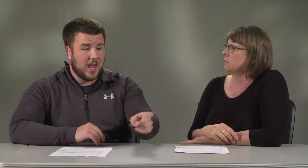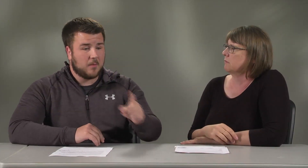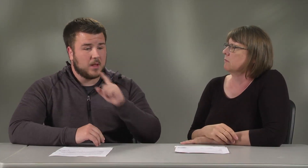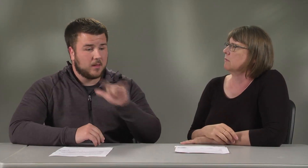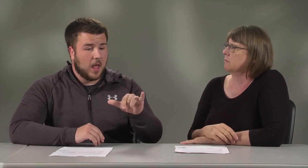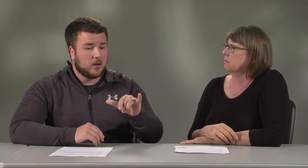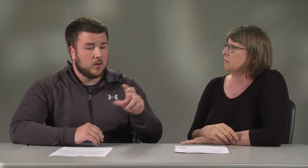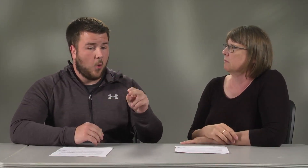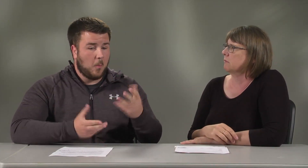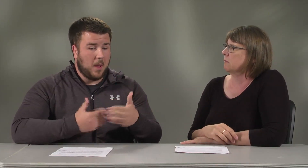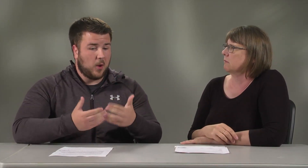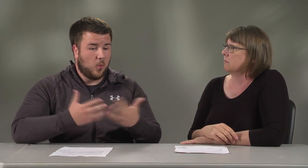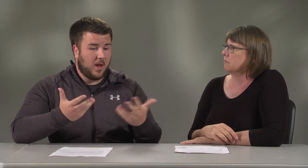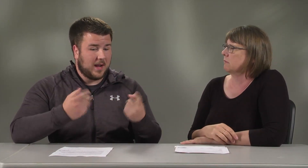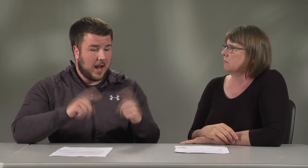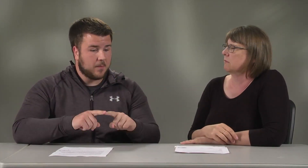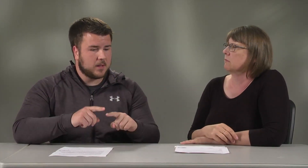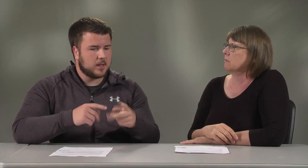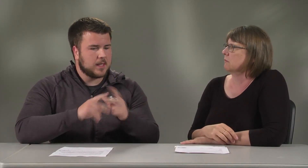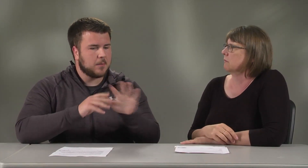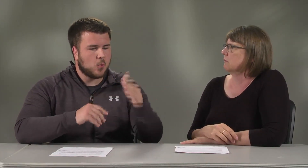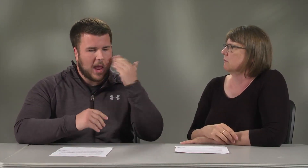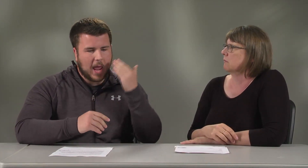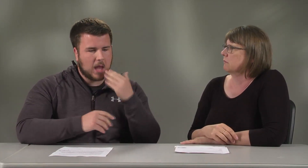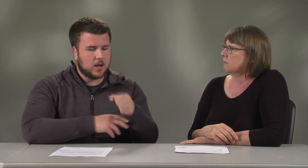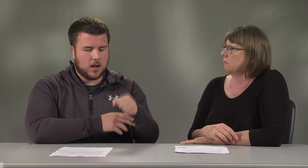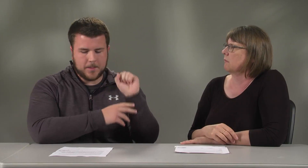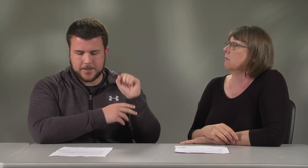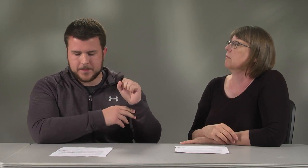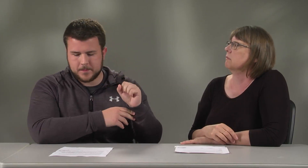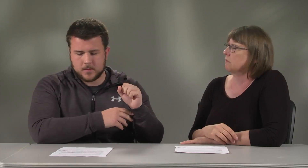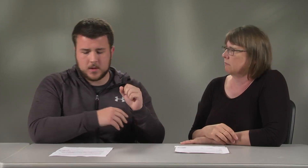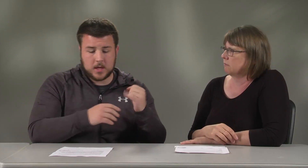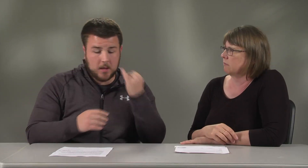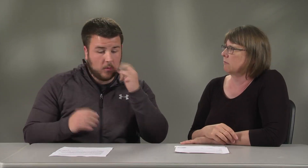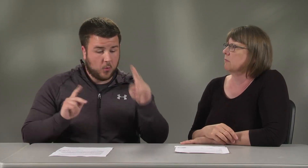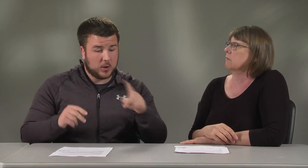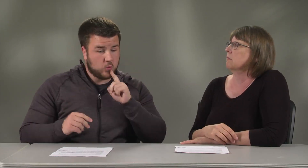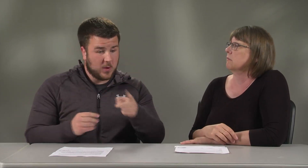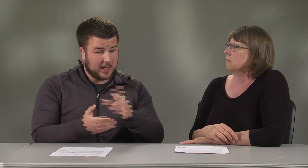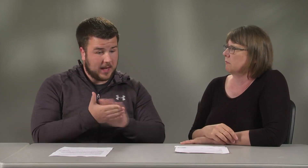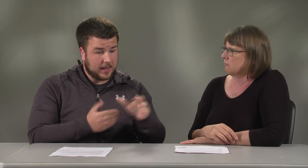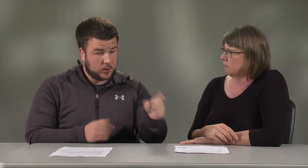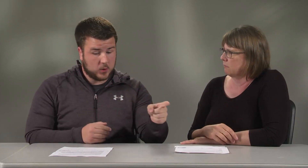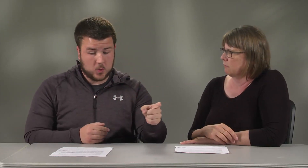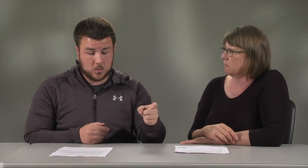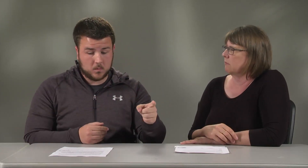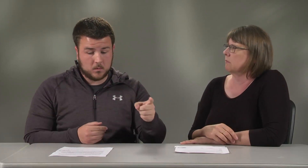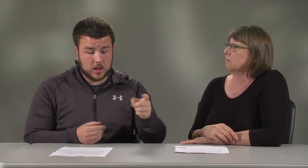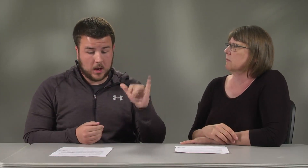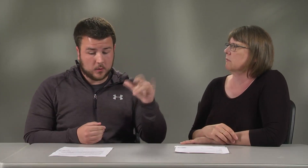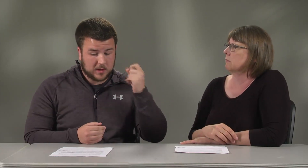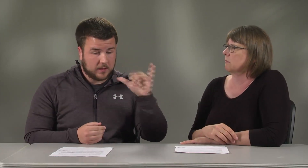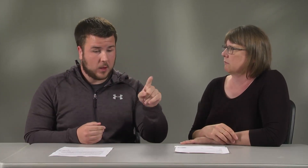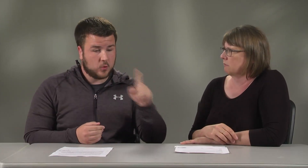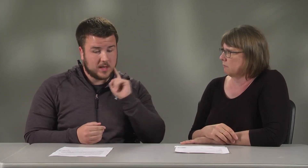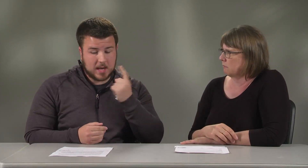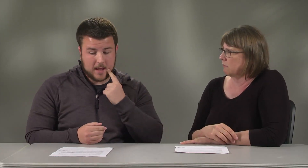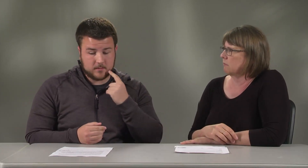My advice for them would be, that no matter what happens, to keep your head up. If a person is nice to you